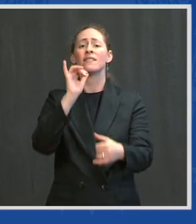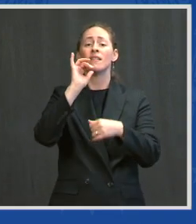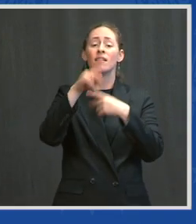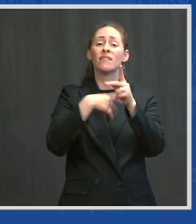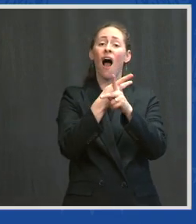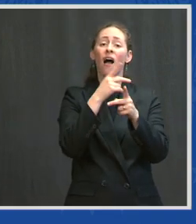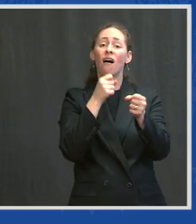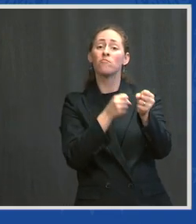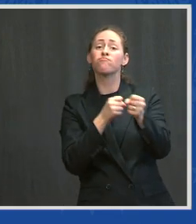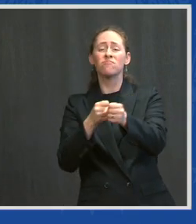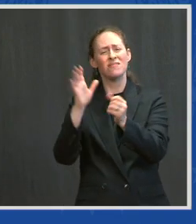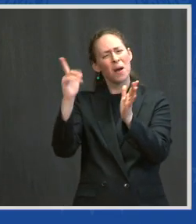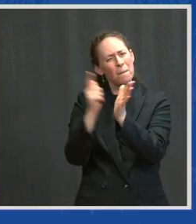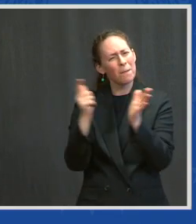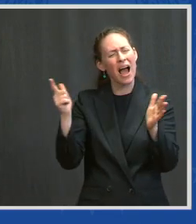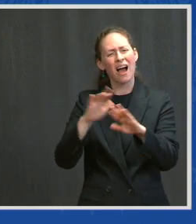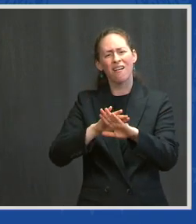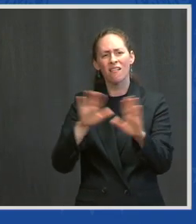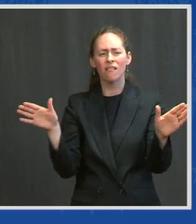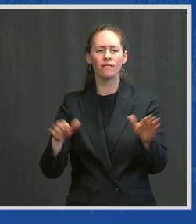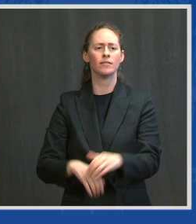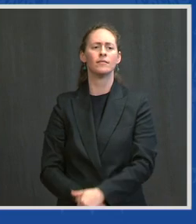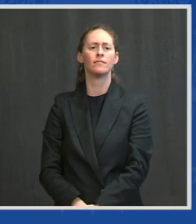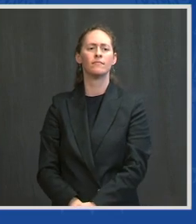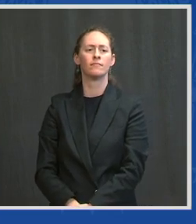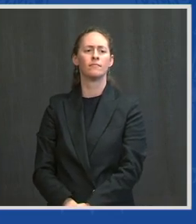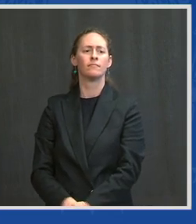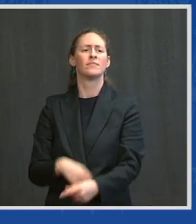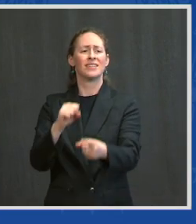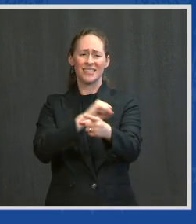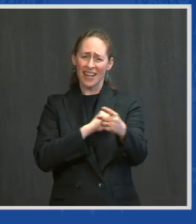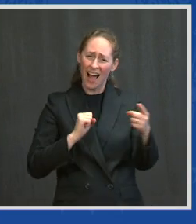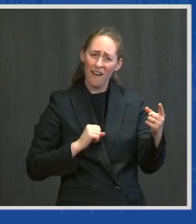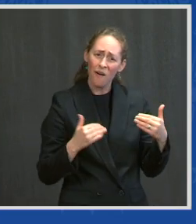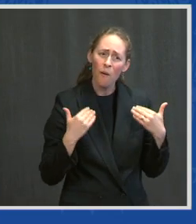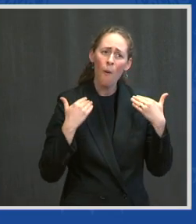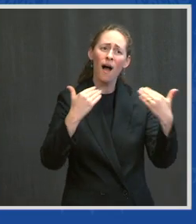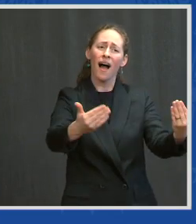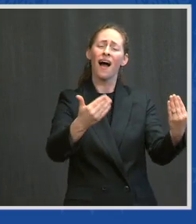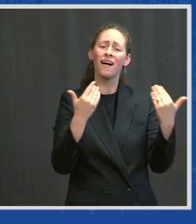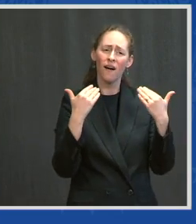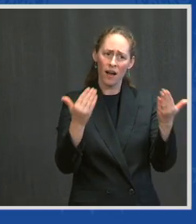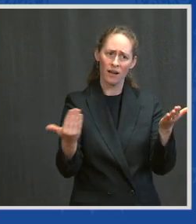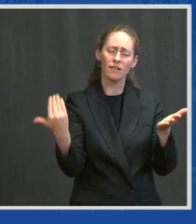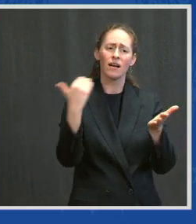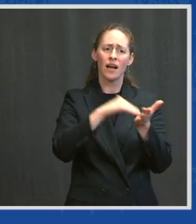It means the Senate reauthorizing the Violence Against Women Act -- my proudest legislative accomplishment --